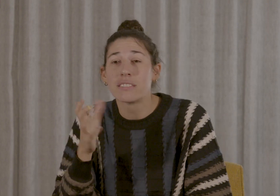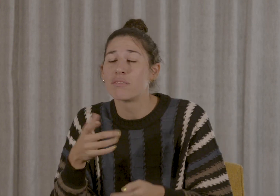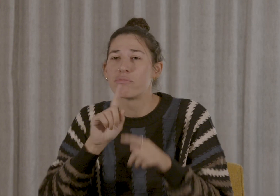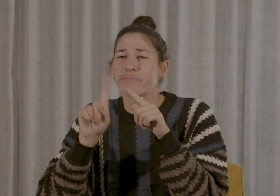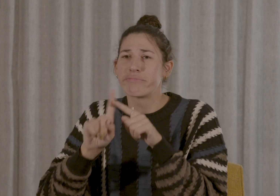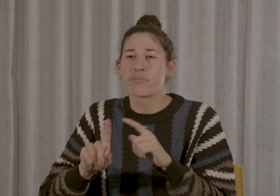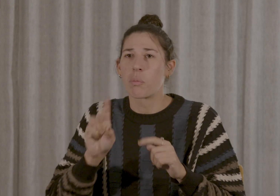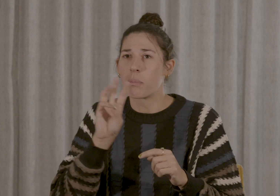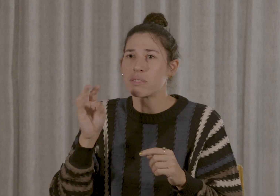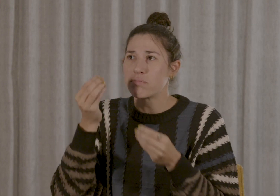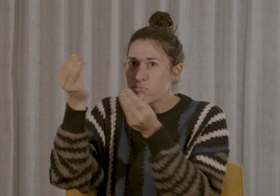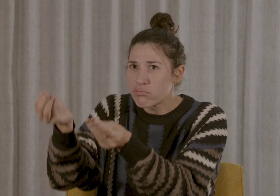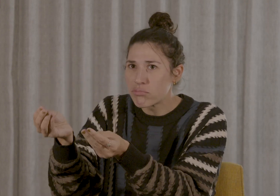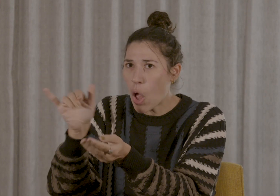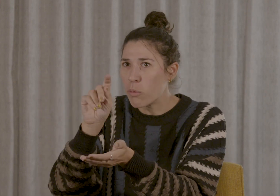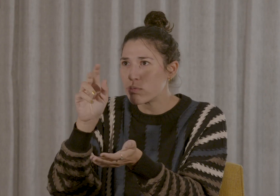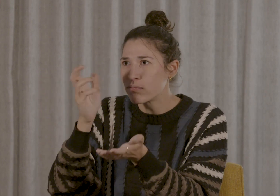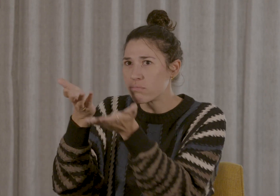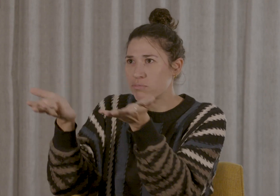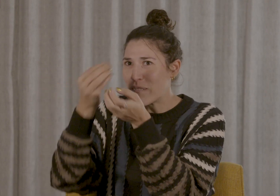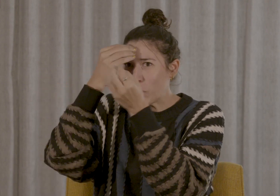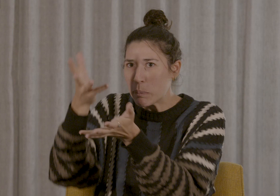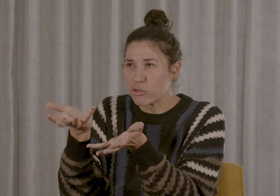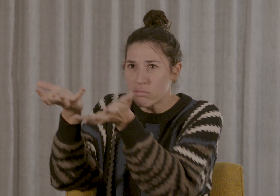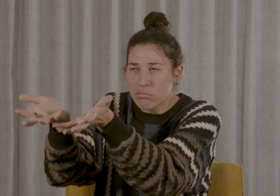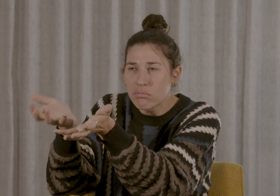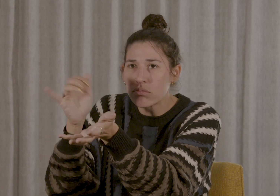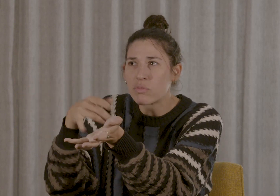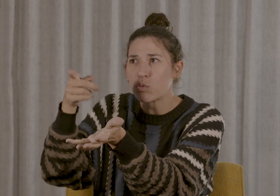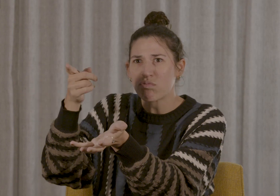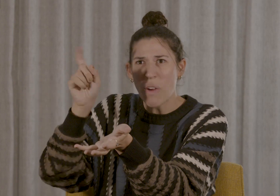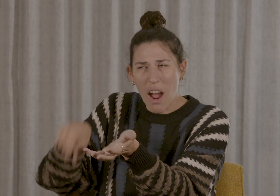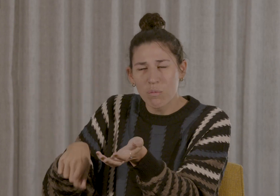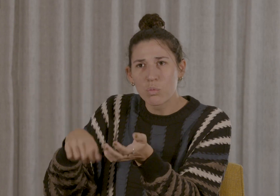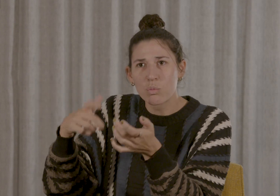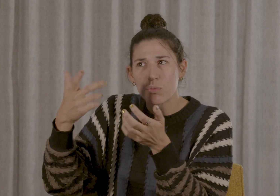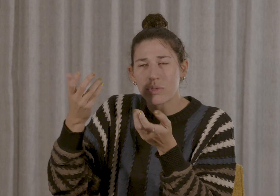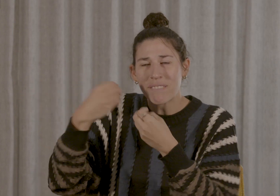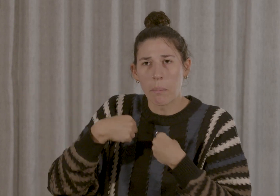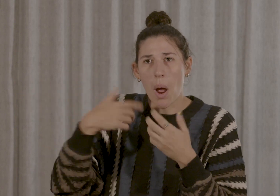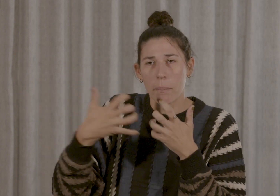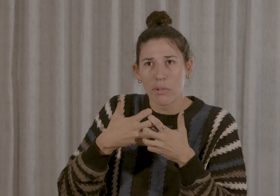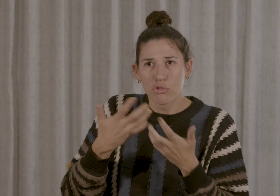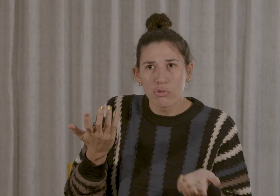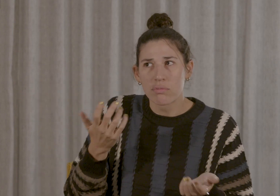along with multiple other online resources. I shared all of that information to prove to them they had to provide accommodations.